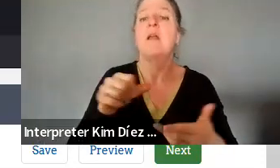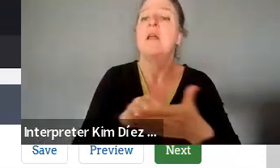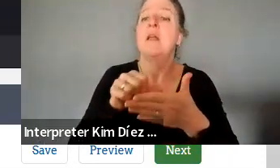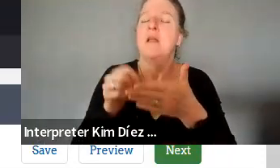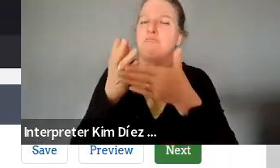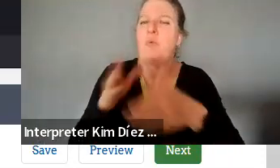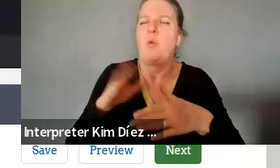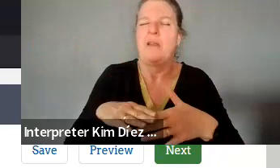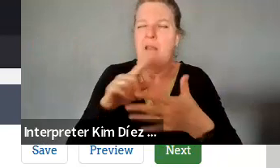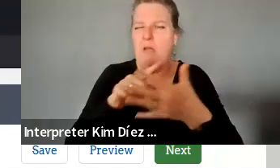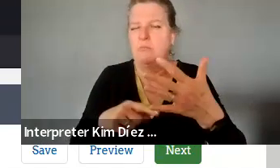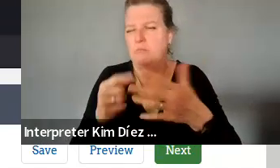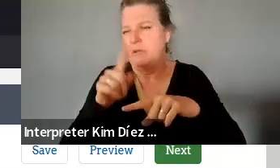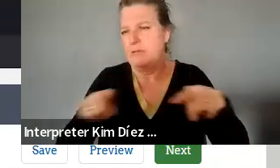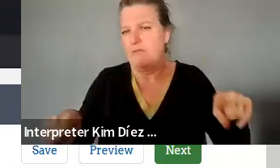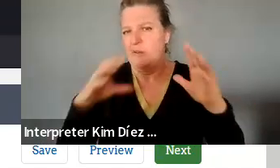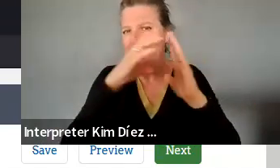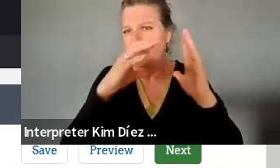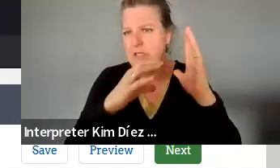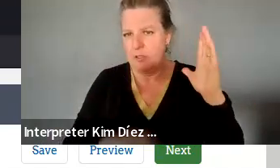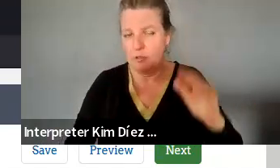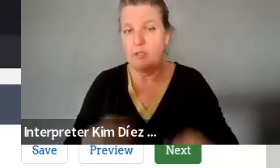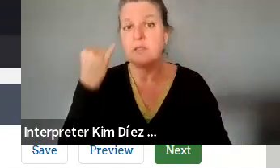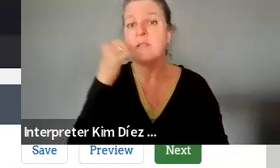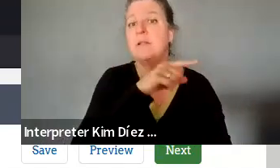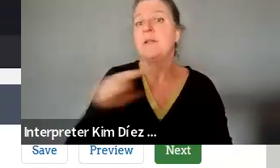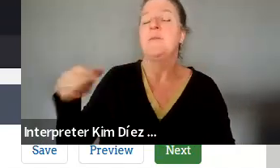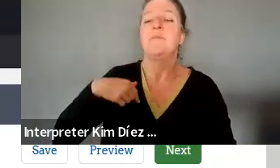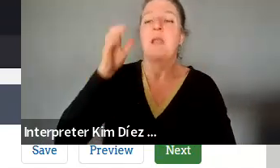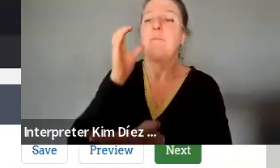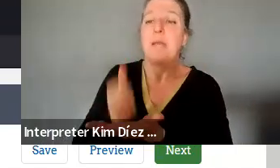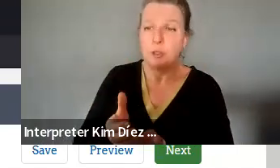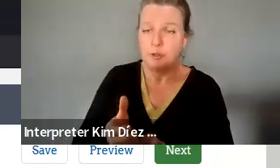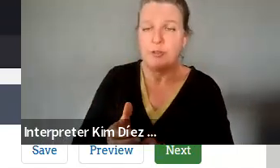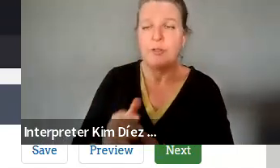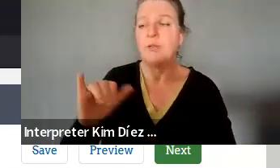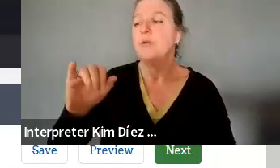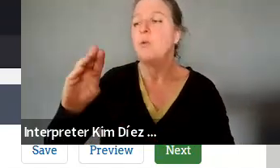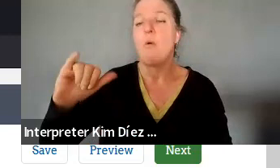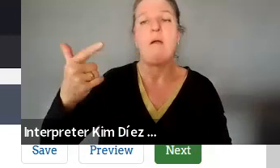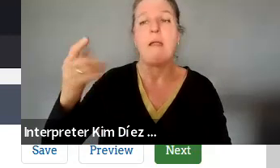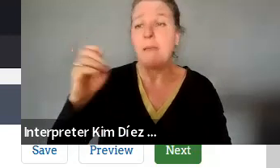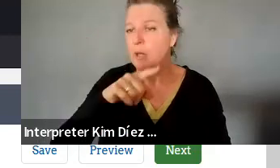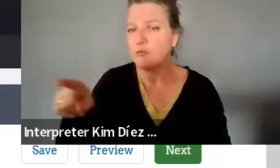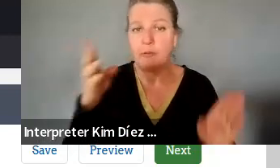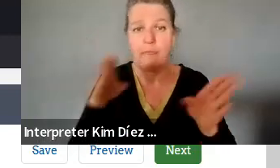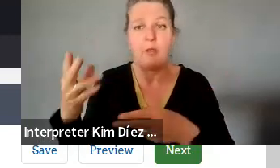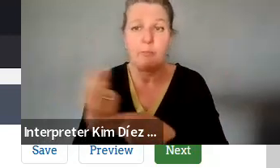if you have an image or a picture that you were planning to use or that is a thumbnail of some kind